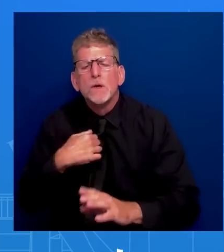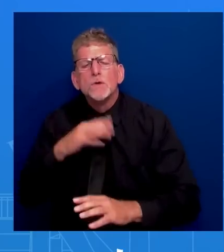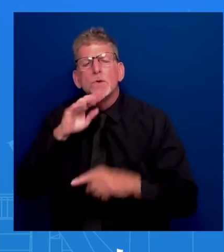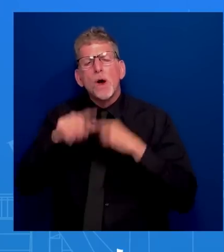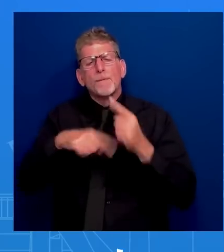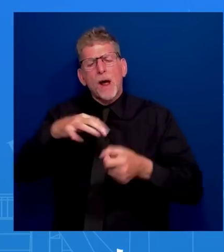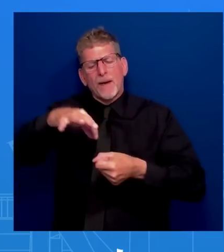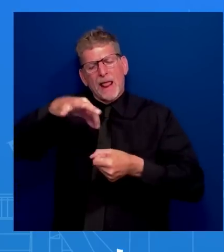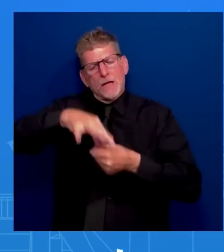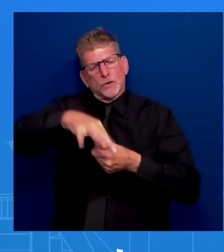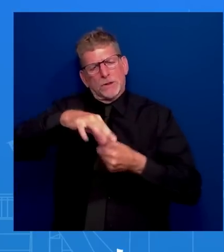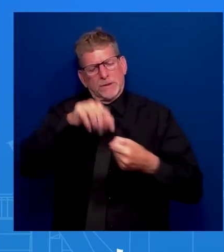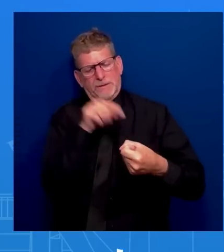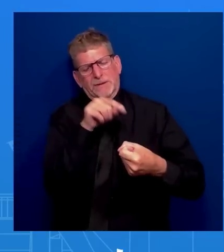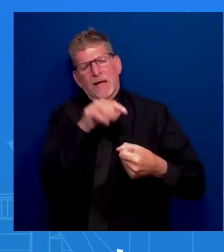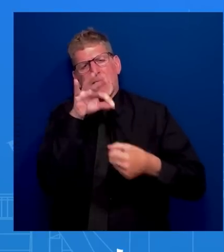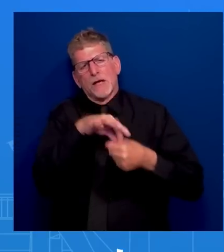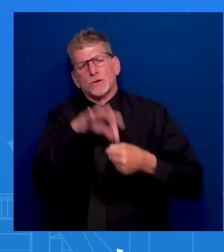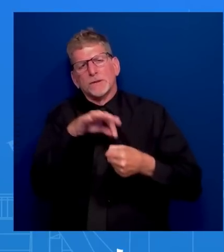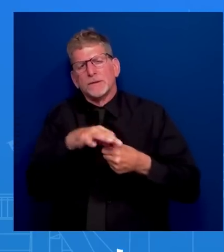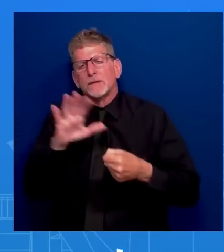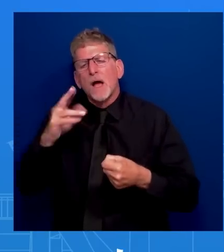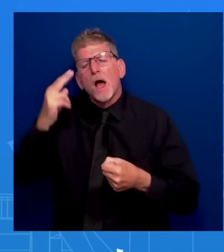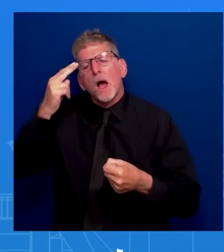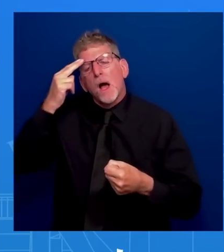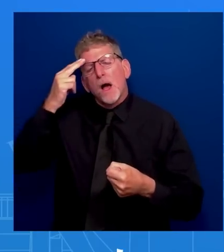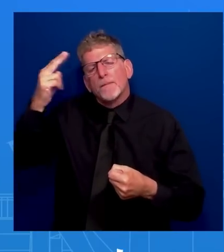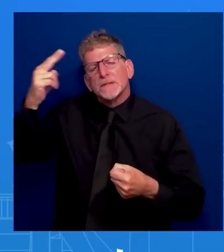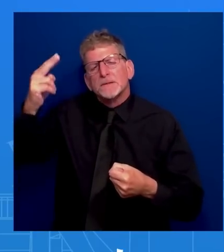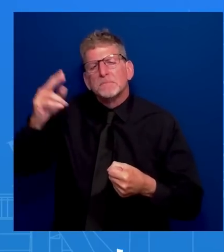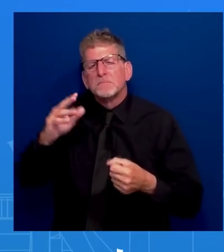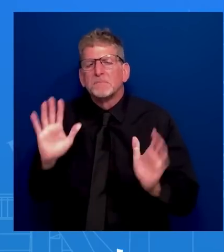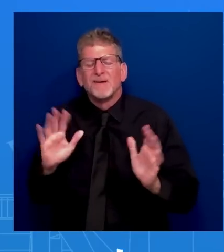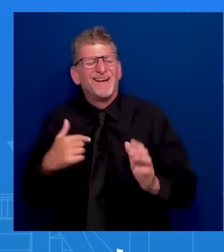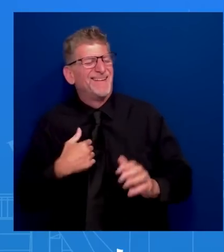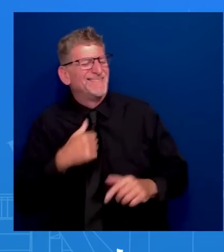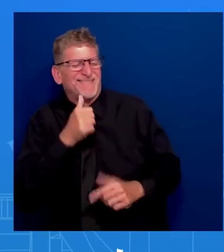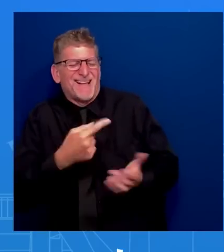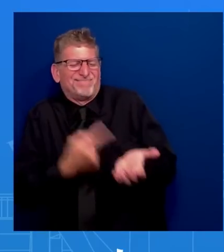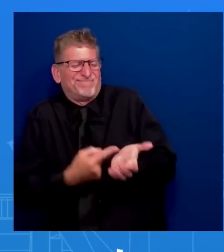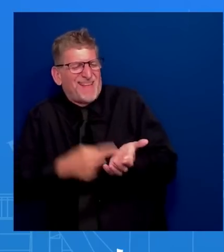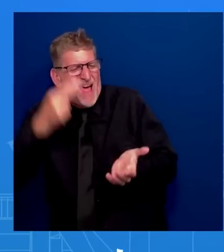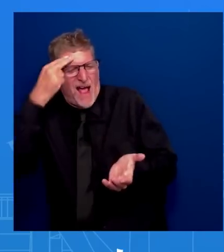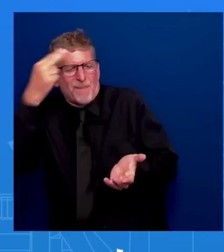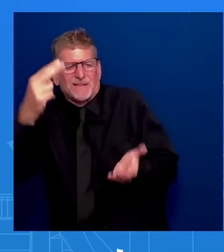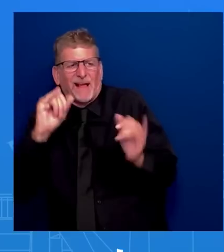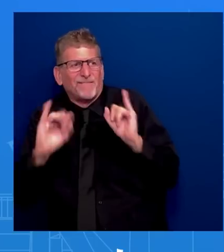The Press: And another topic. The House is meeting on Friday to vote about the Inflation Reduction Act.